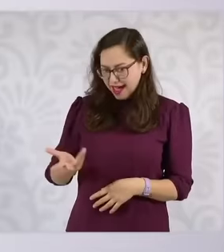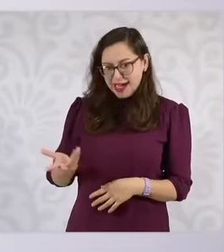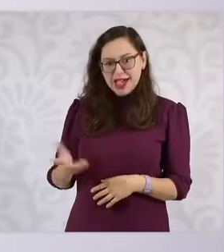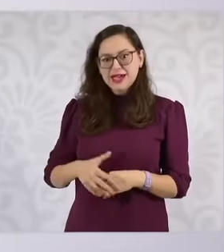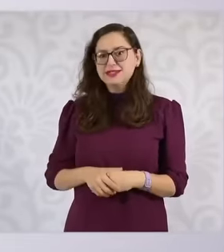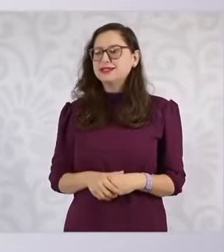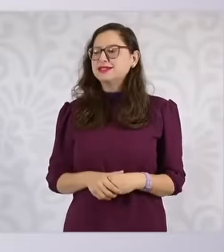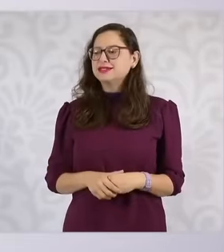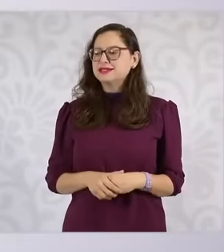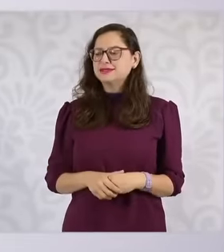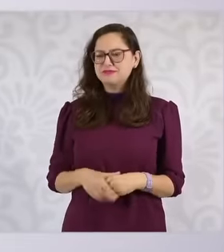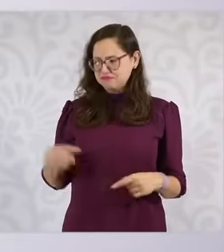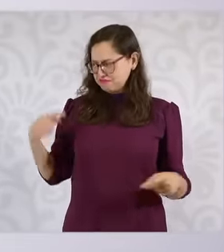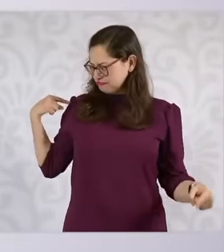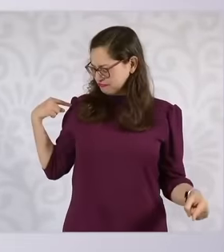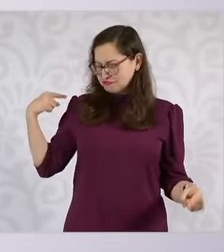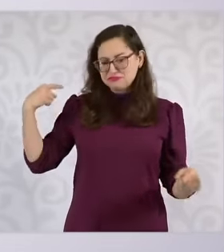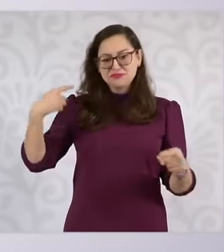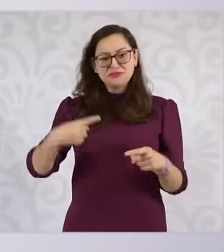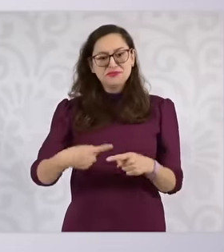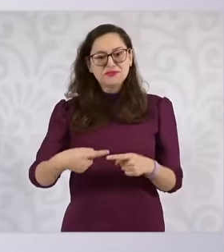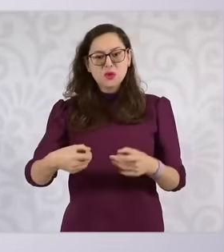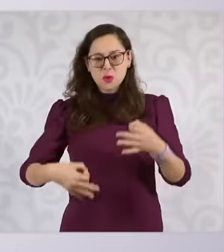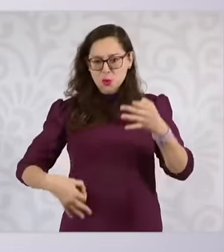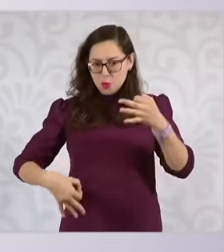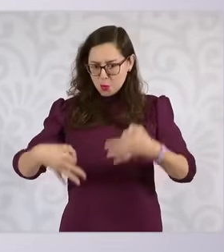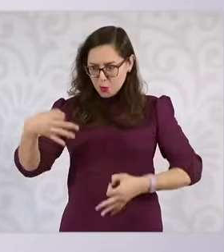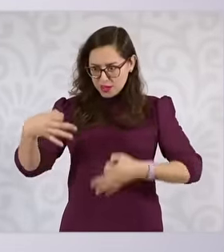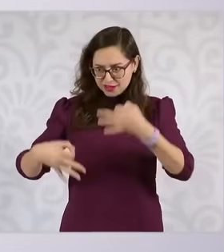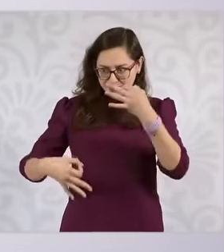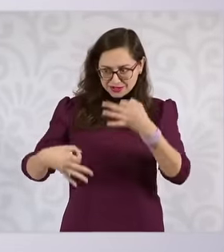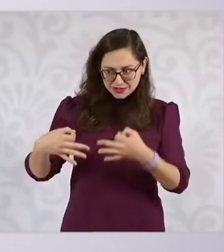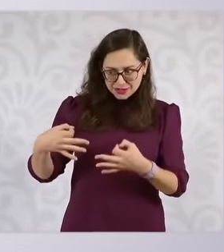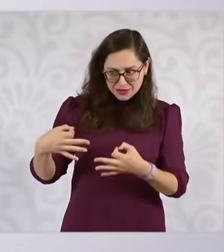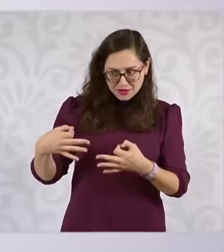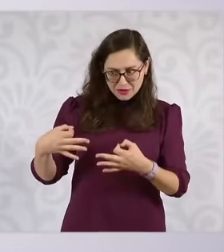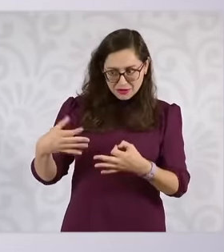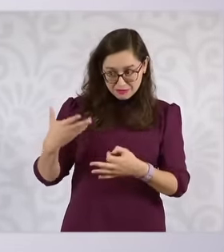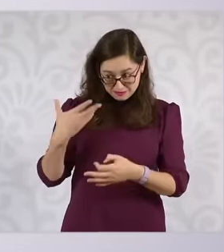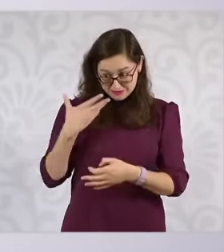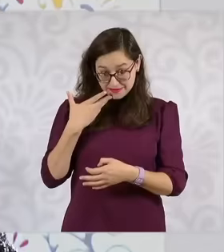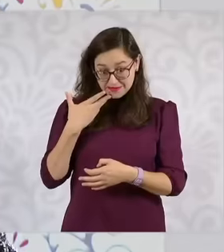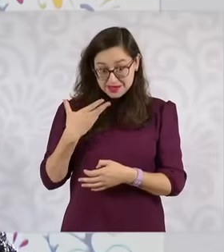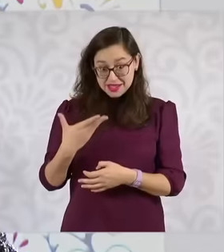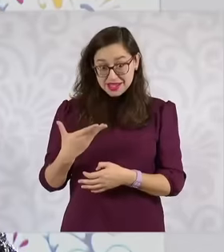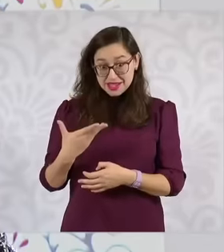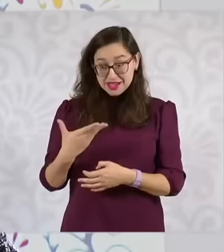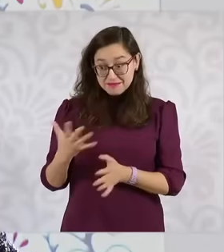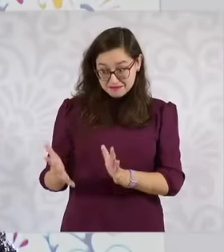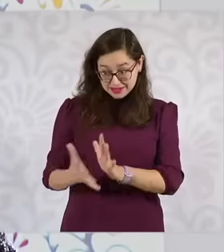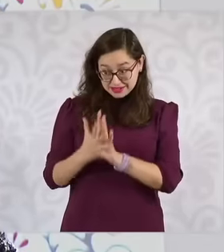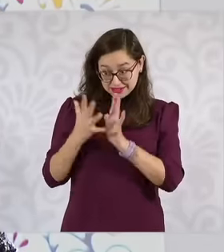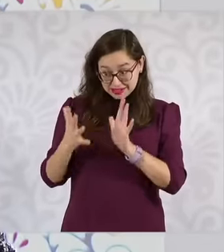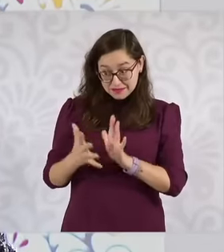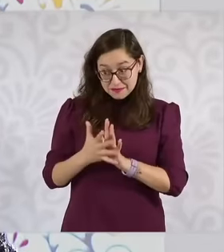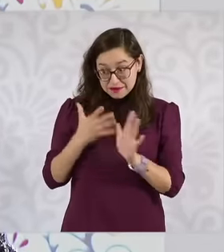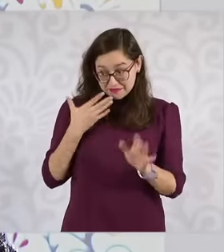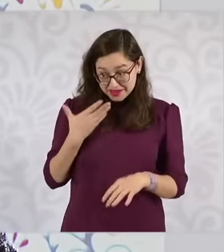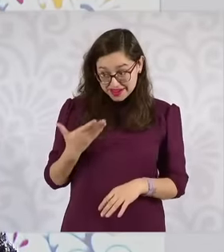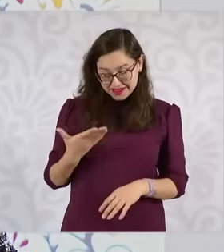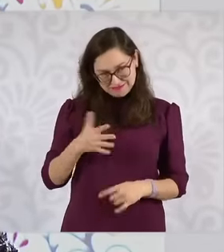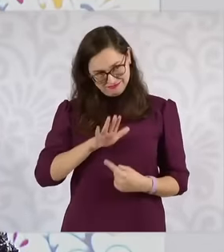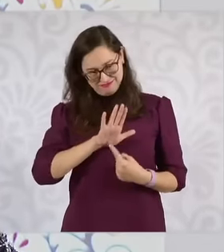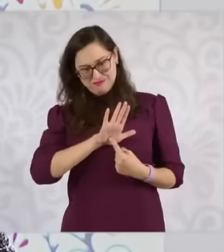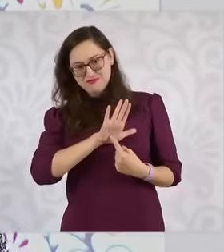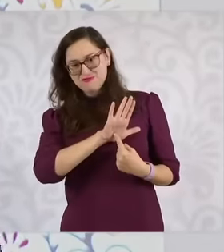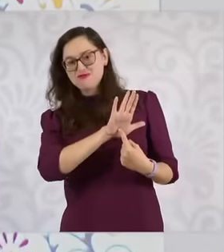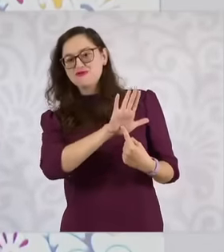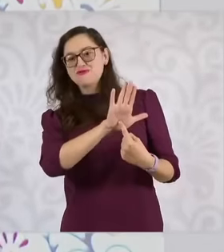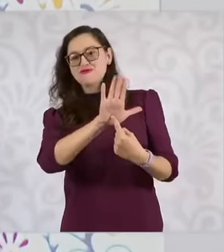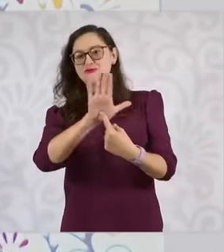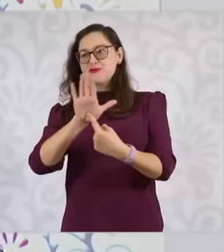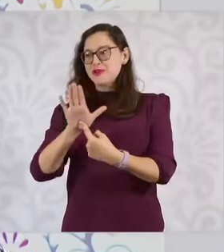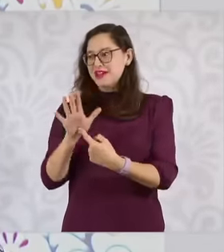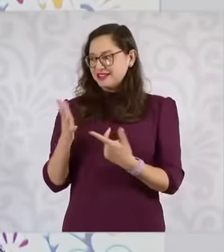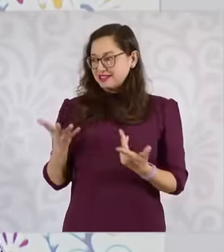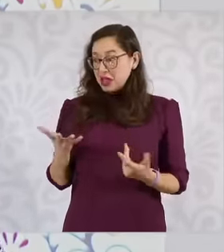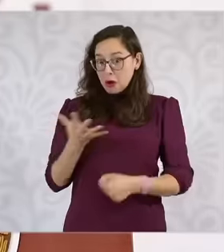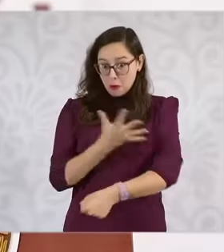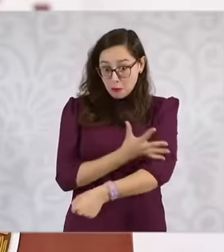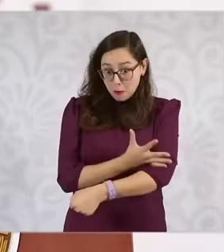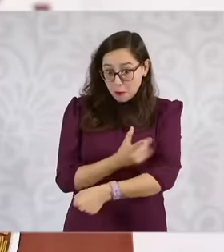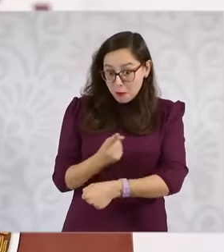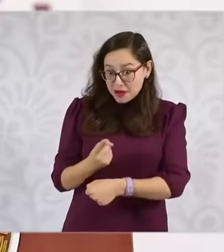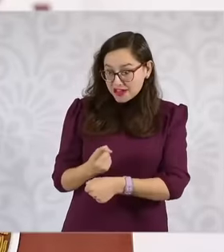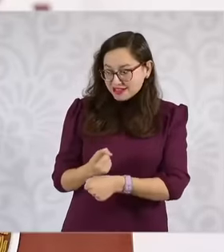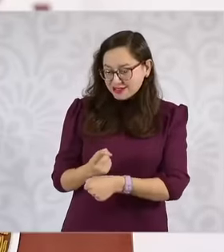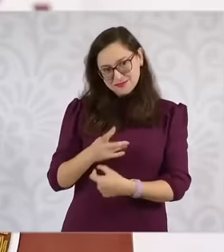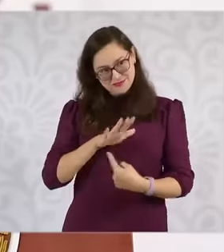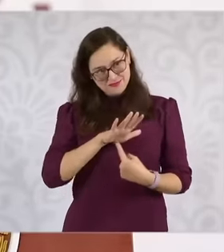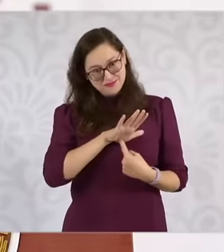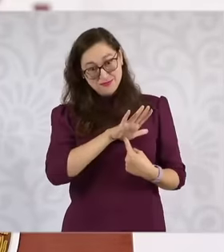that they have participated in, their honesty, their probity, if they have it,